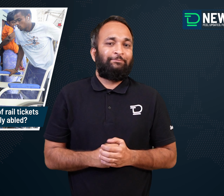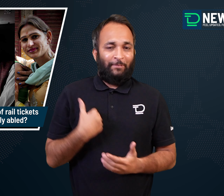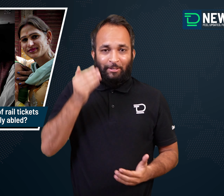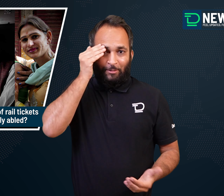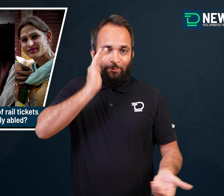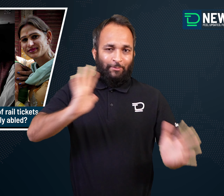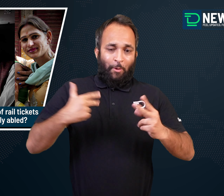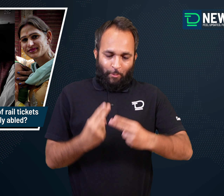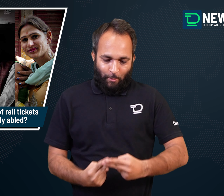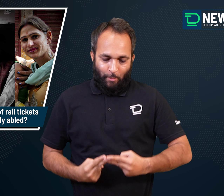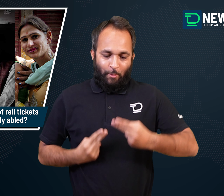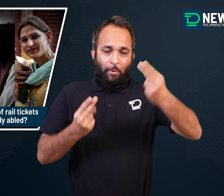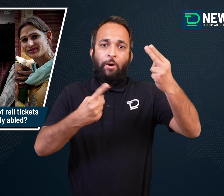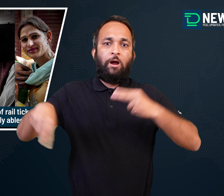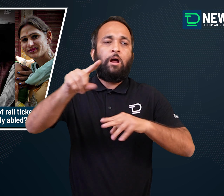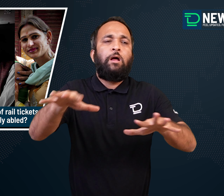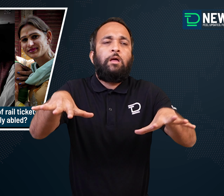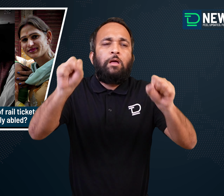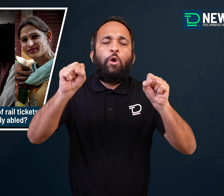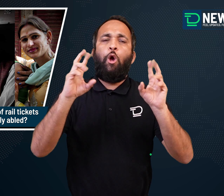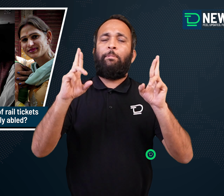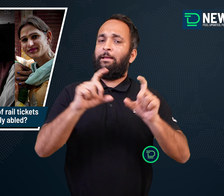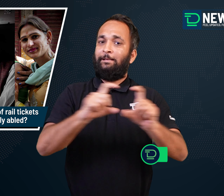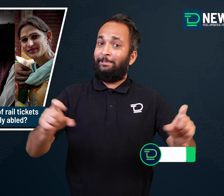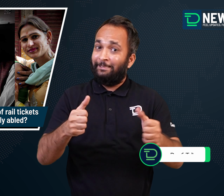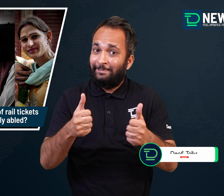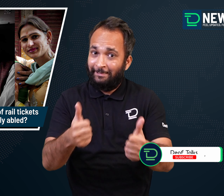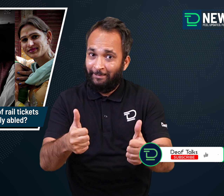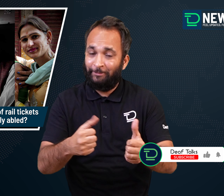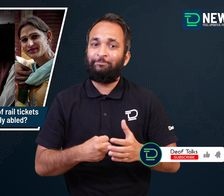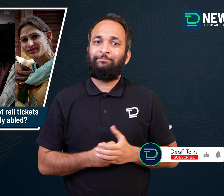I hope everyone understands this.